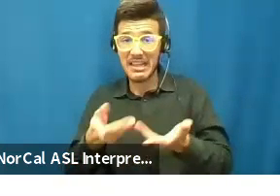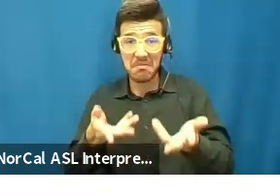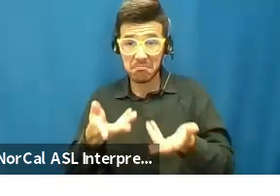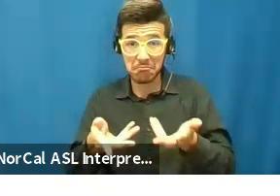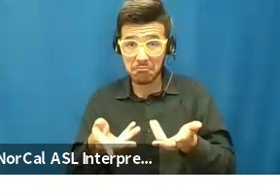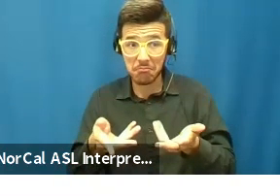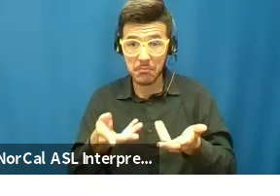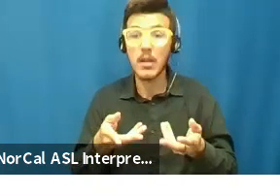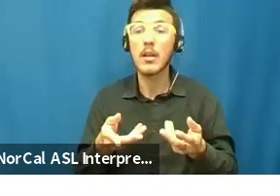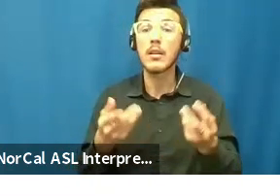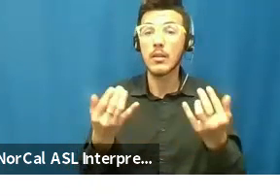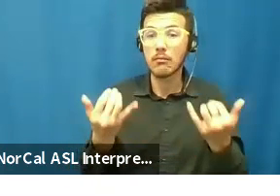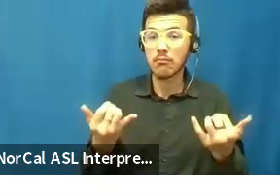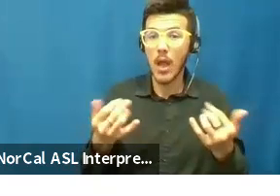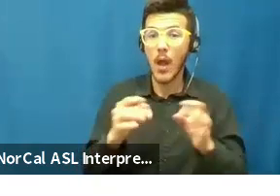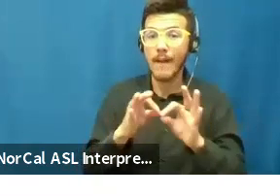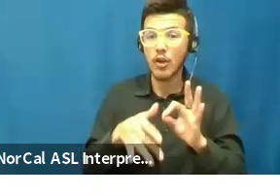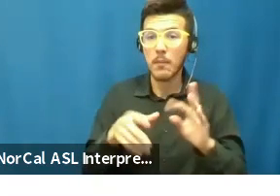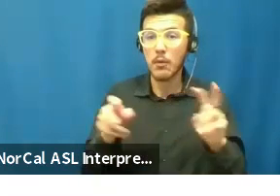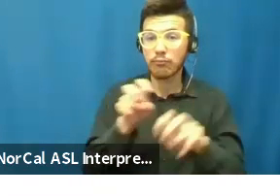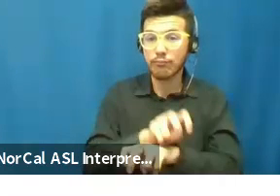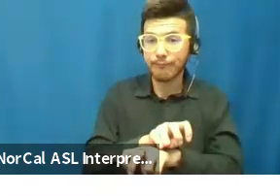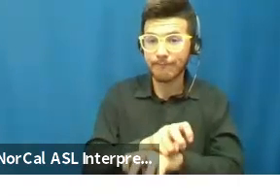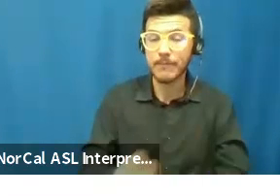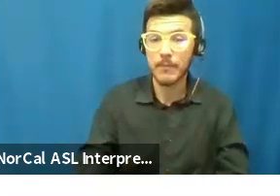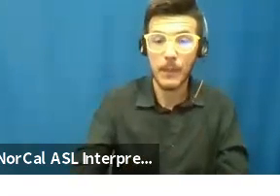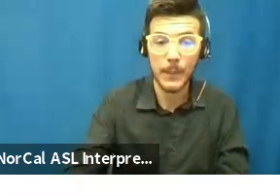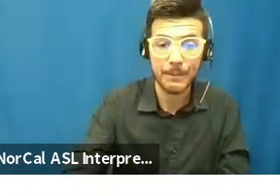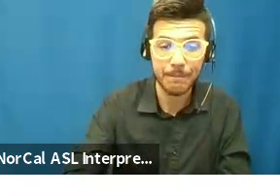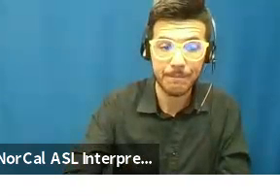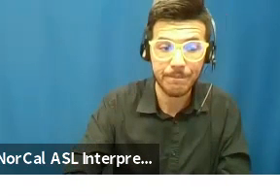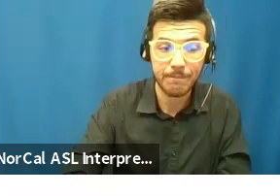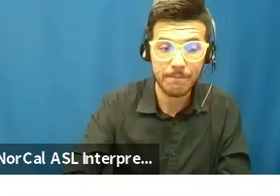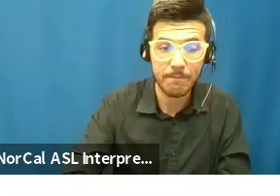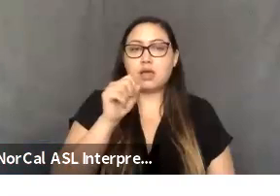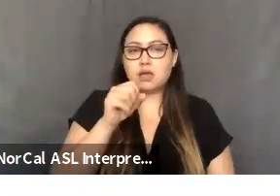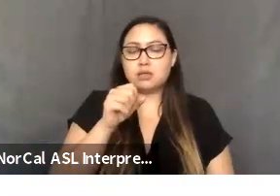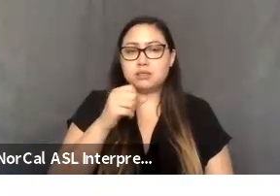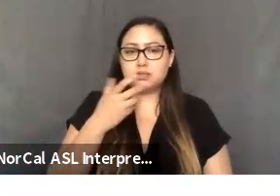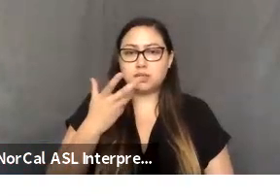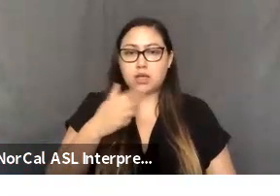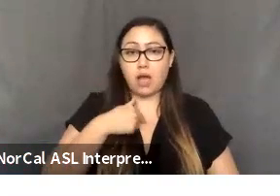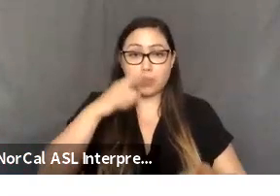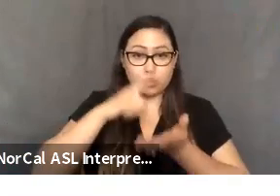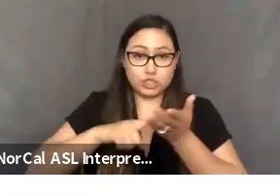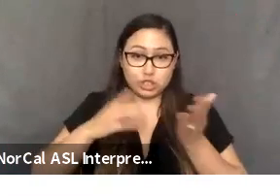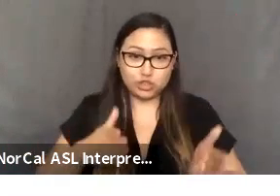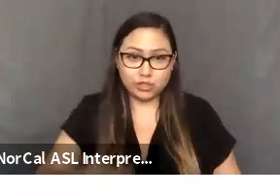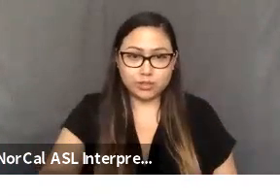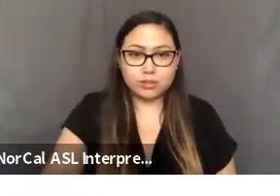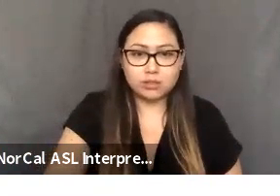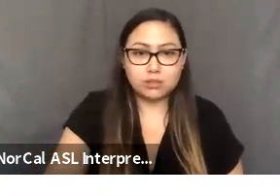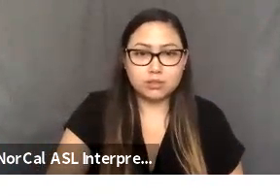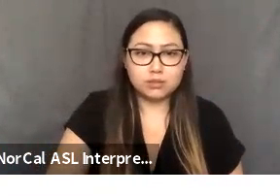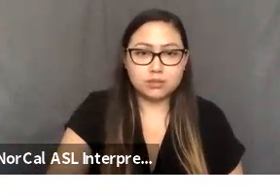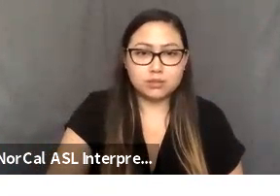Yeah, I will say I'll give my bias. I'm a researcher, and my bias is I actually think